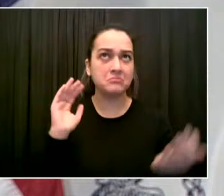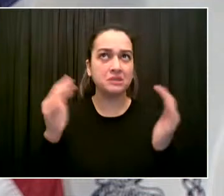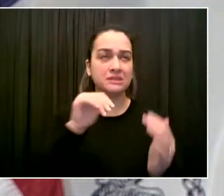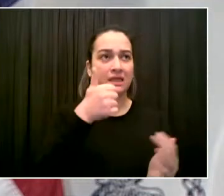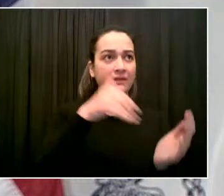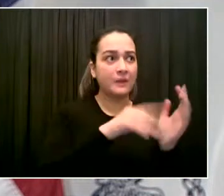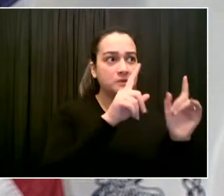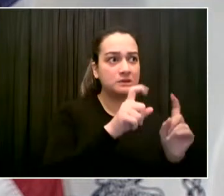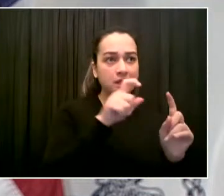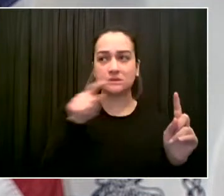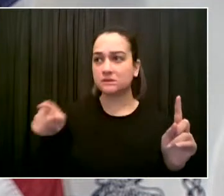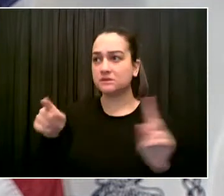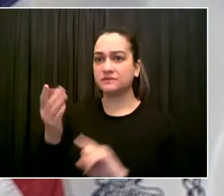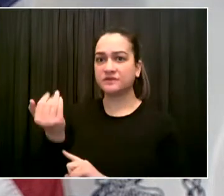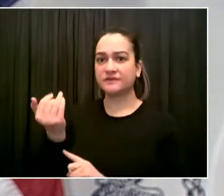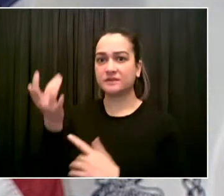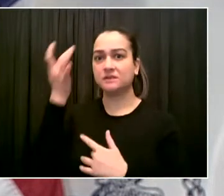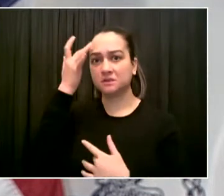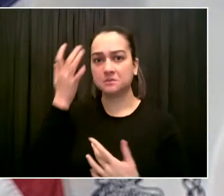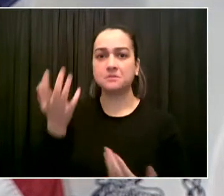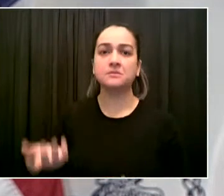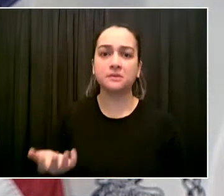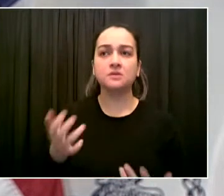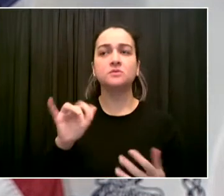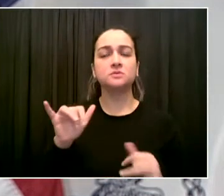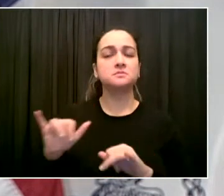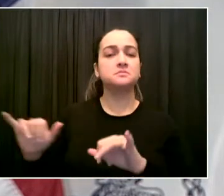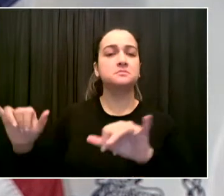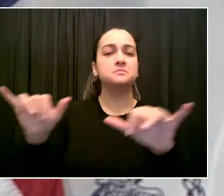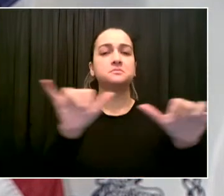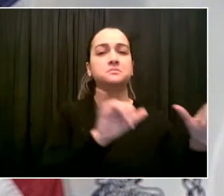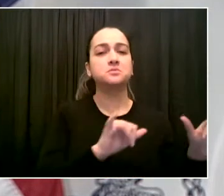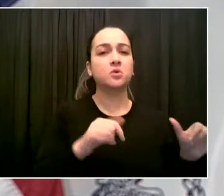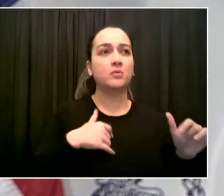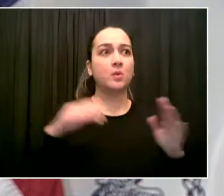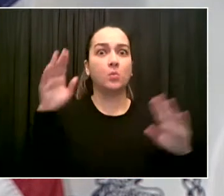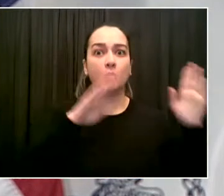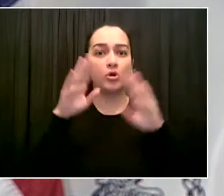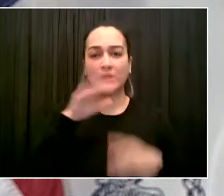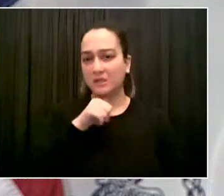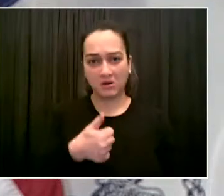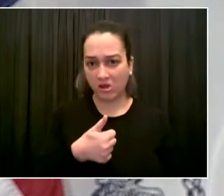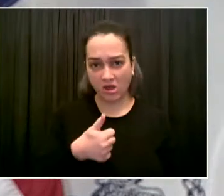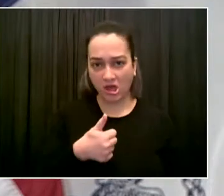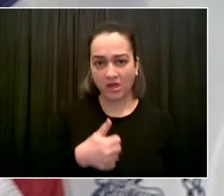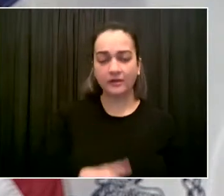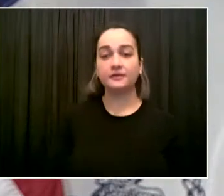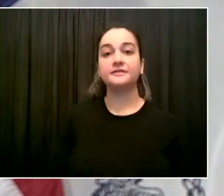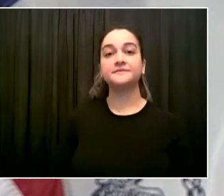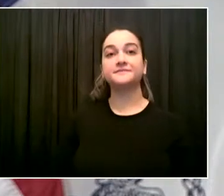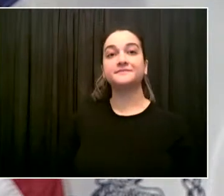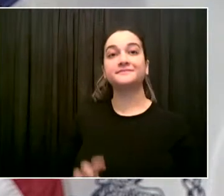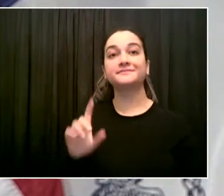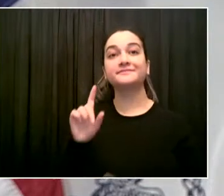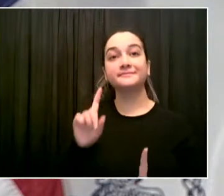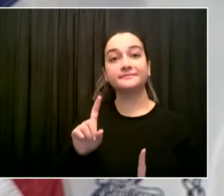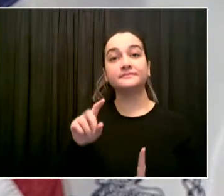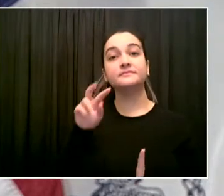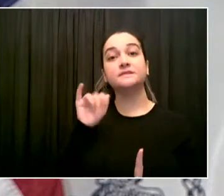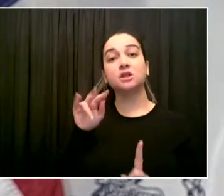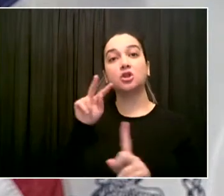BECAUSE OF THE